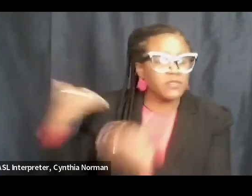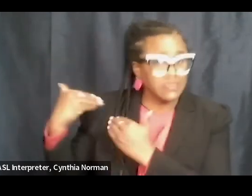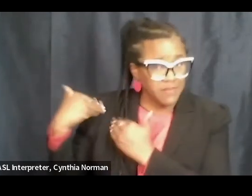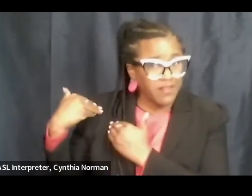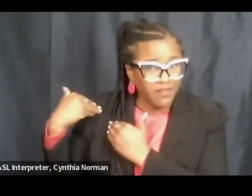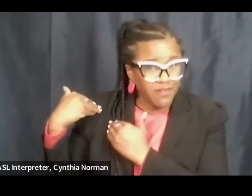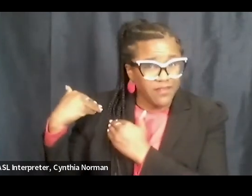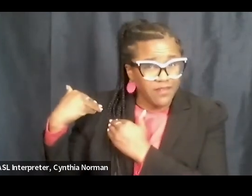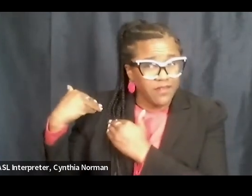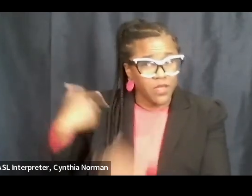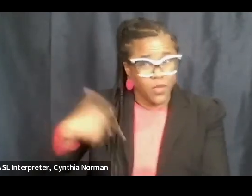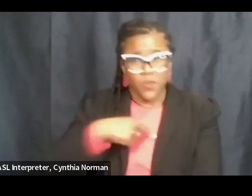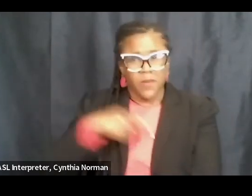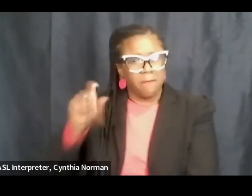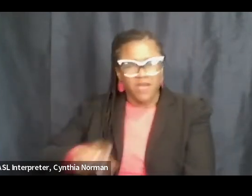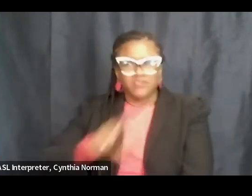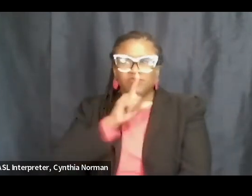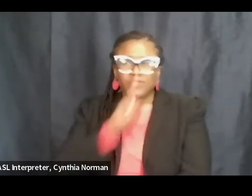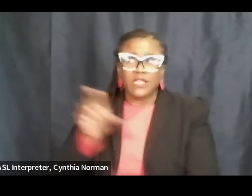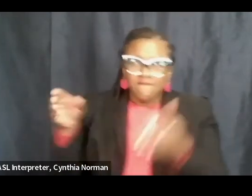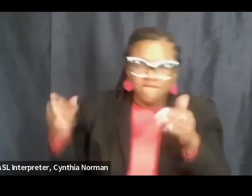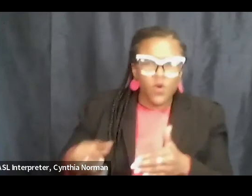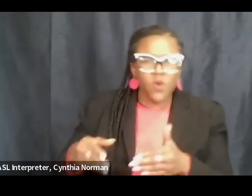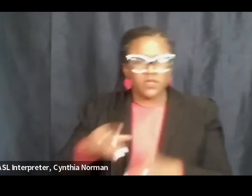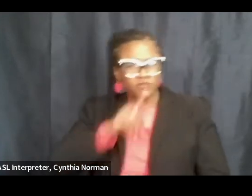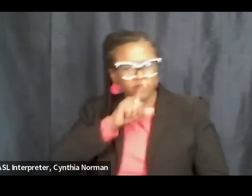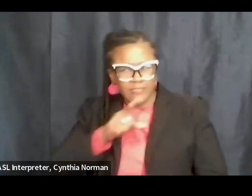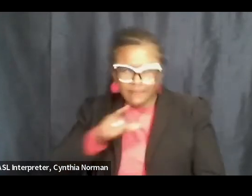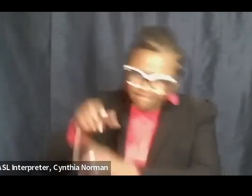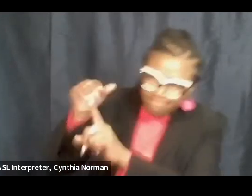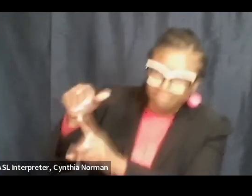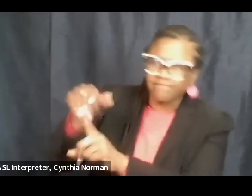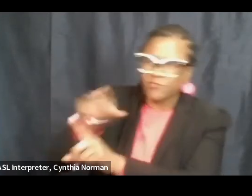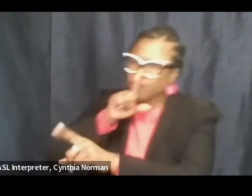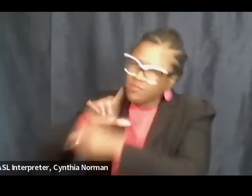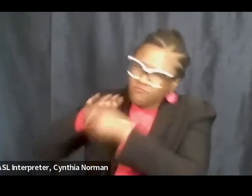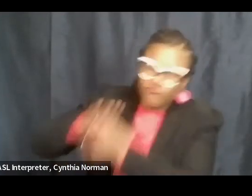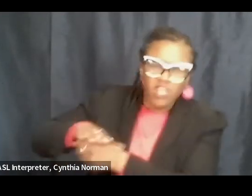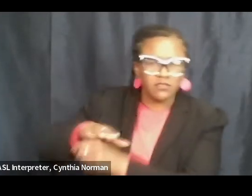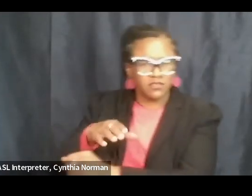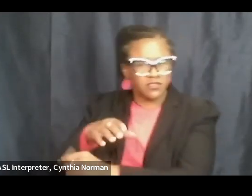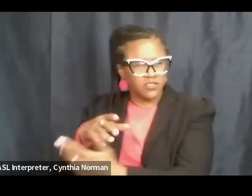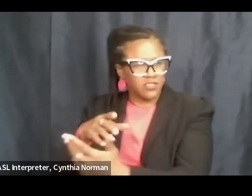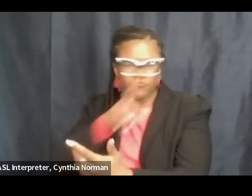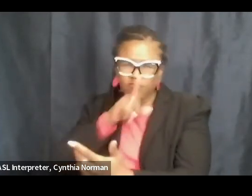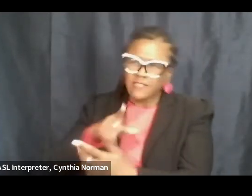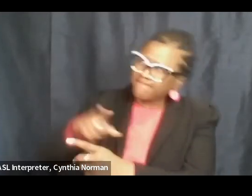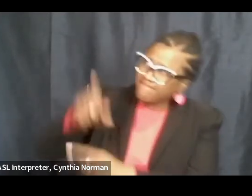we need to we need to retool, refocus and make sure that we're pressuring government and putting policies that make sure that